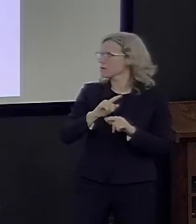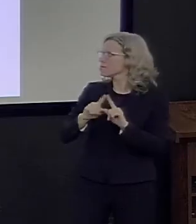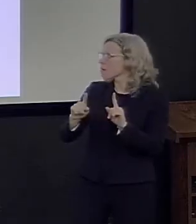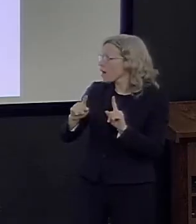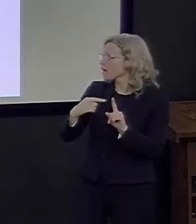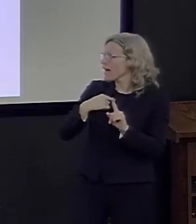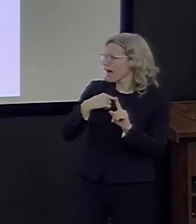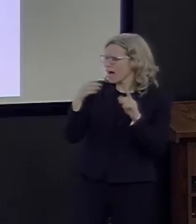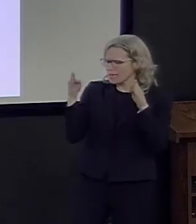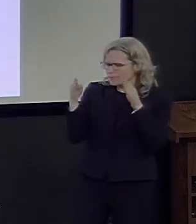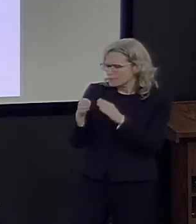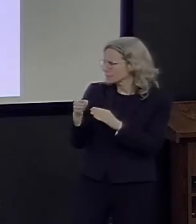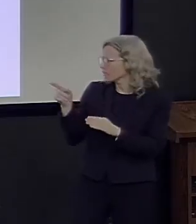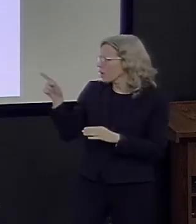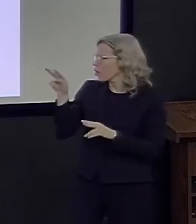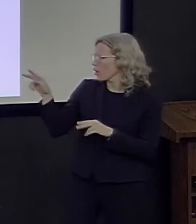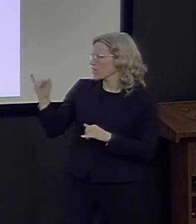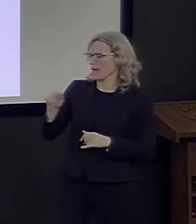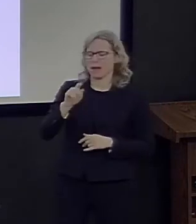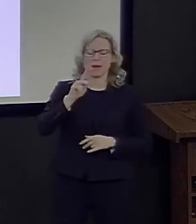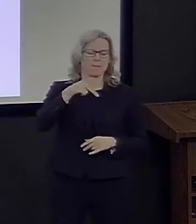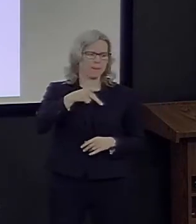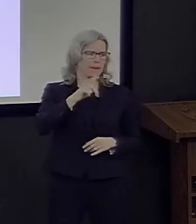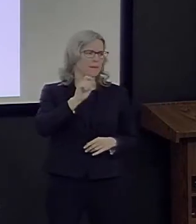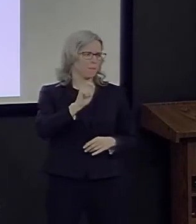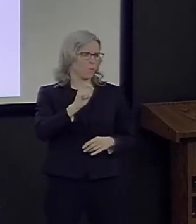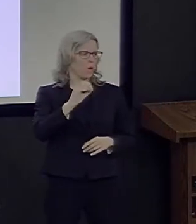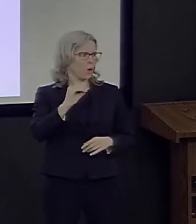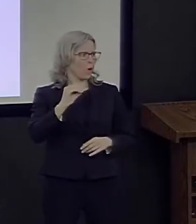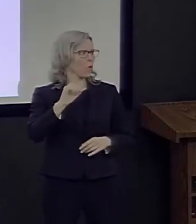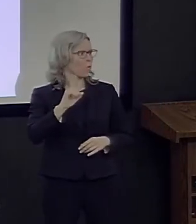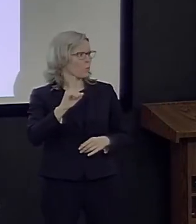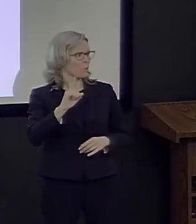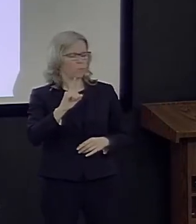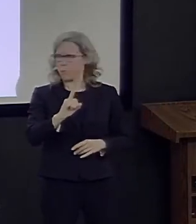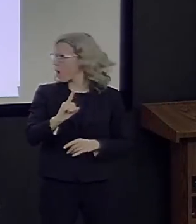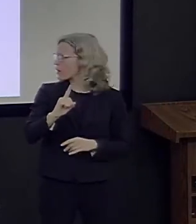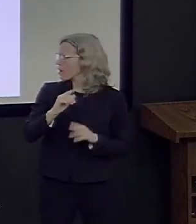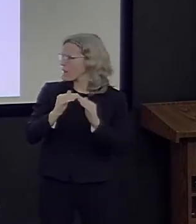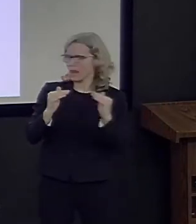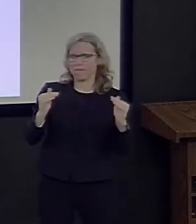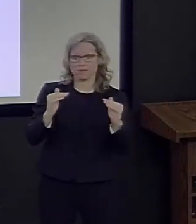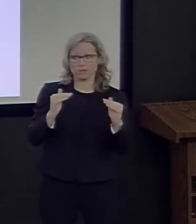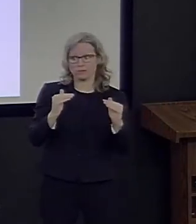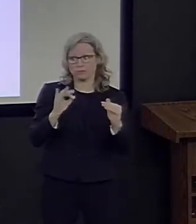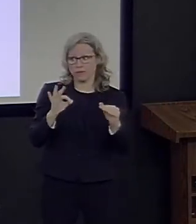looking at this, at p 0.001 level of significance. And the reason I did that